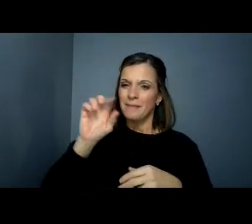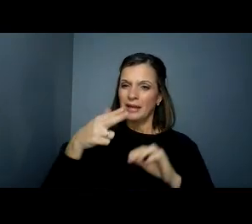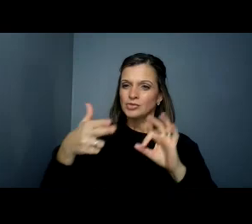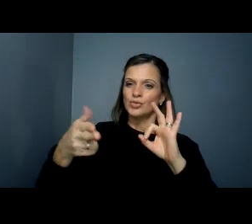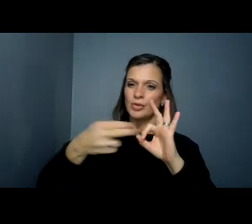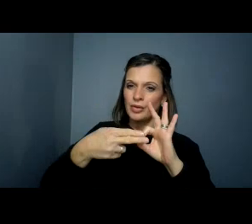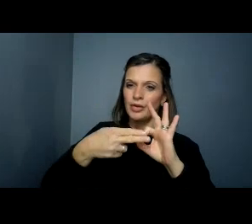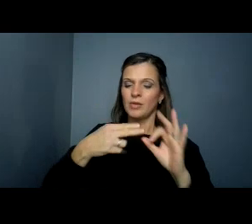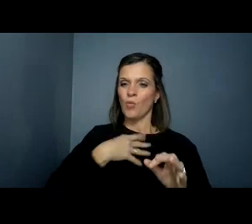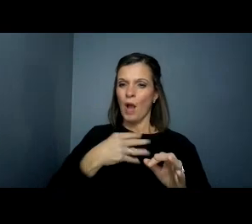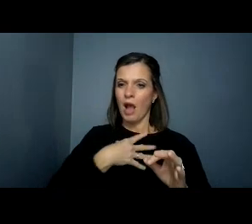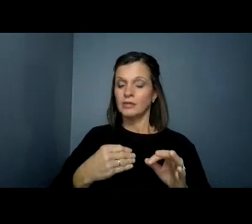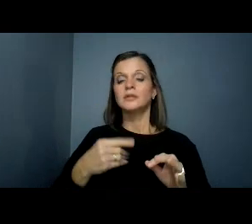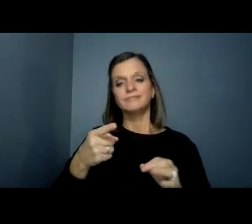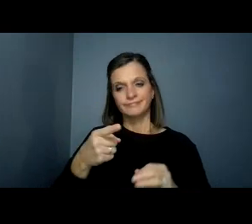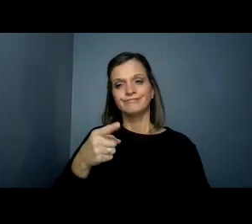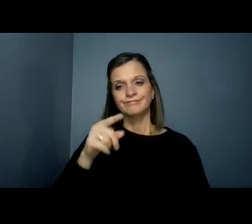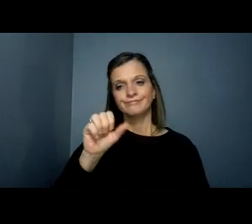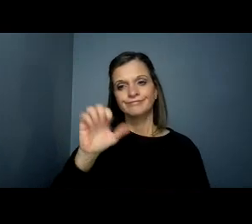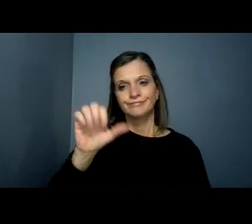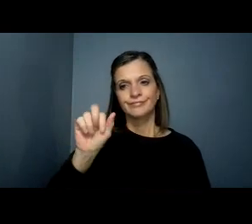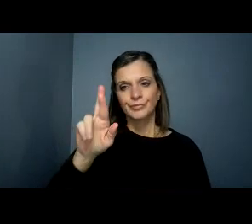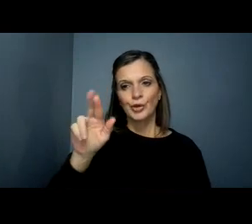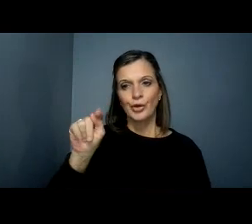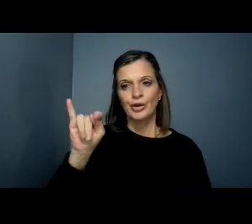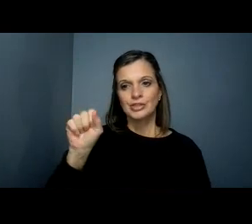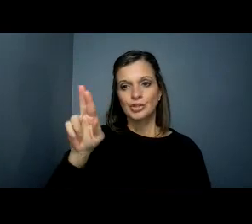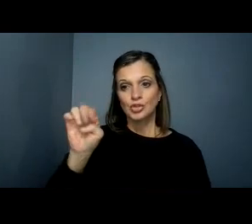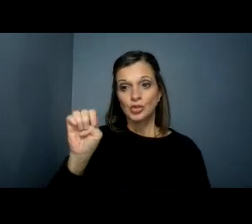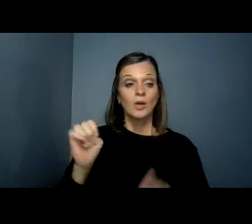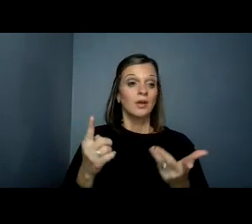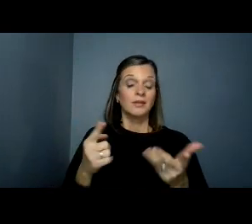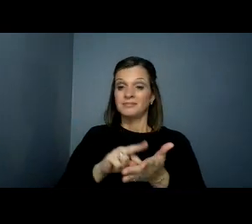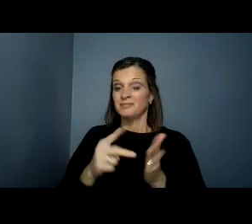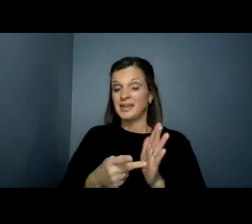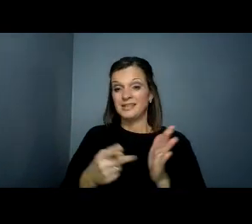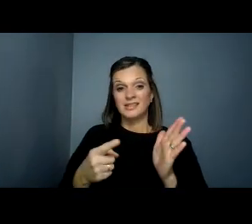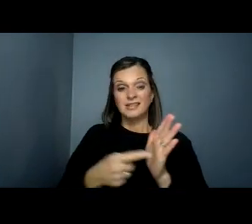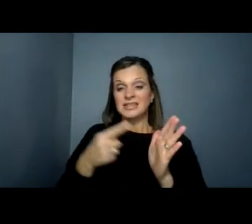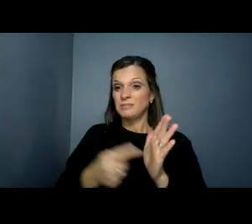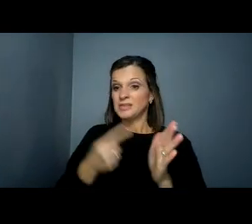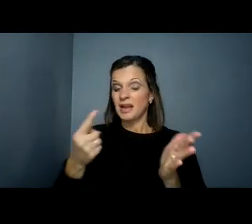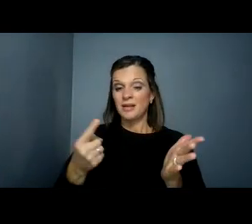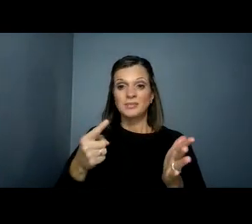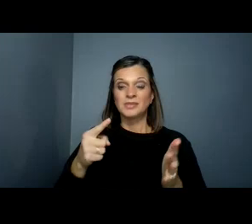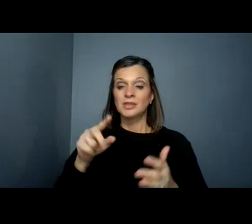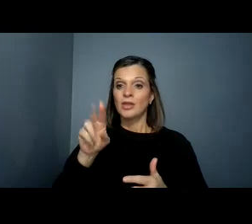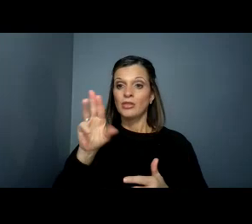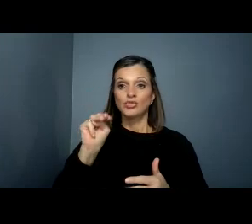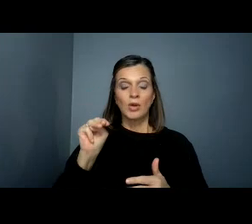The eardrum doesn't vibrate well and you have a we'll get to that in a minute. A conductive loss.